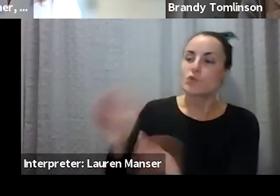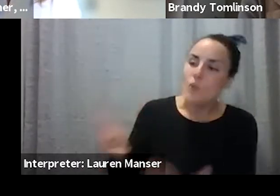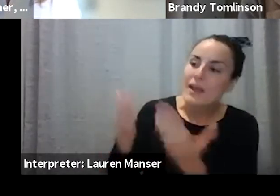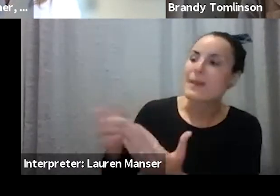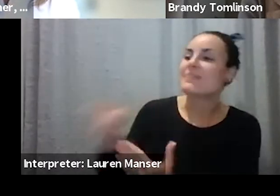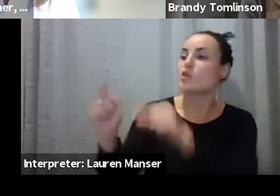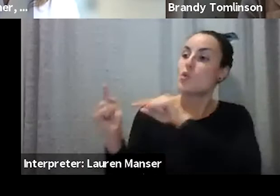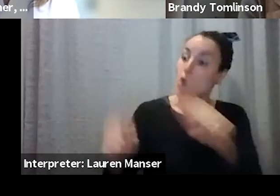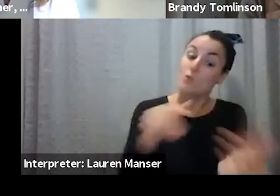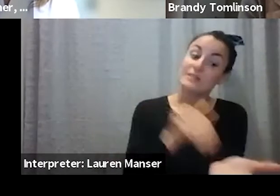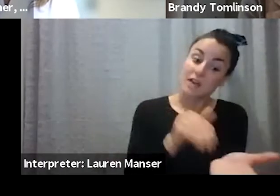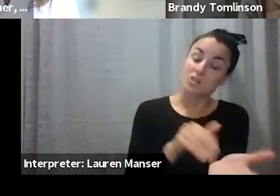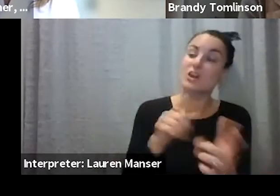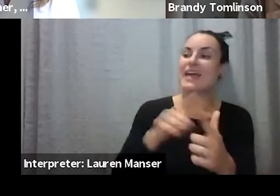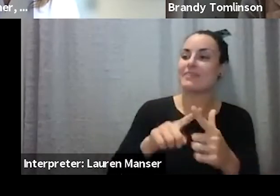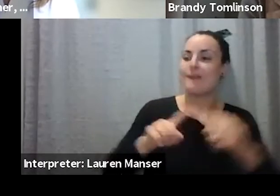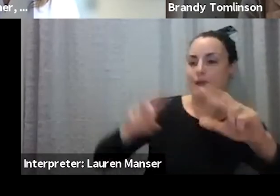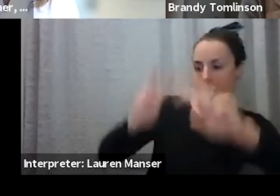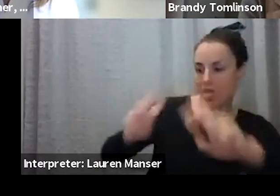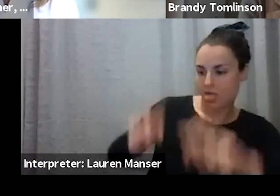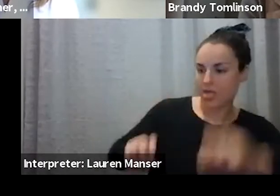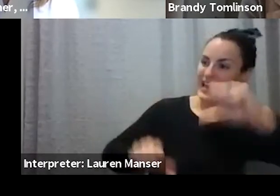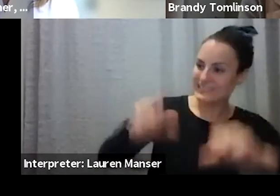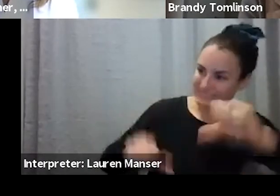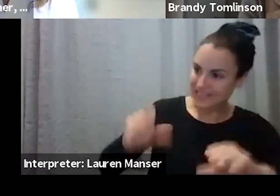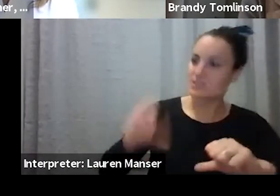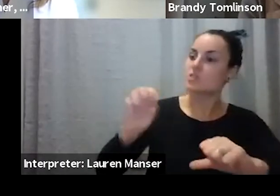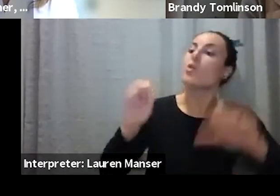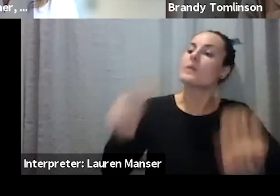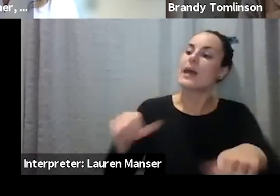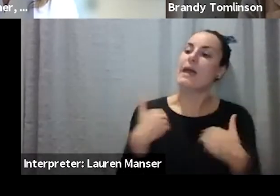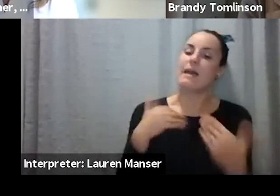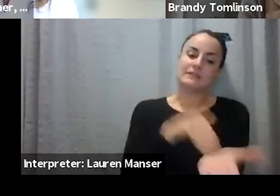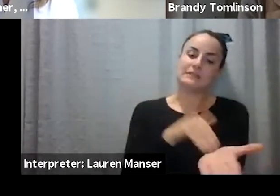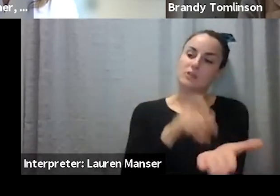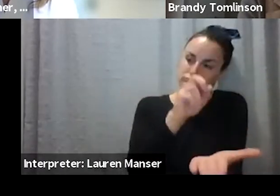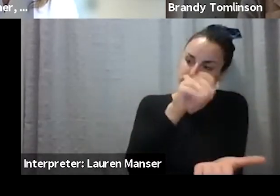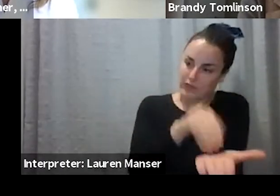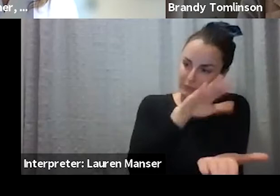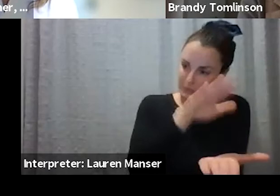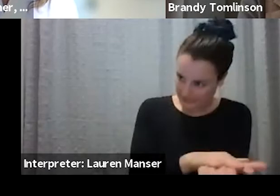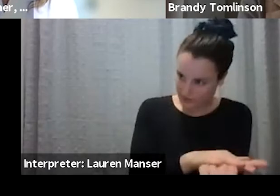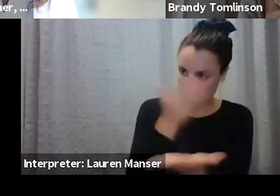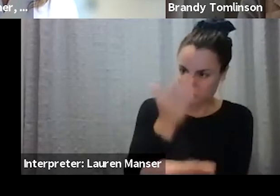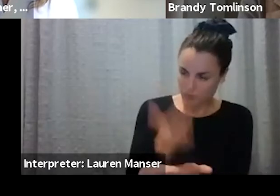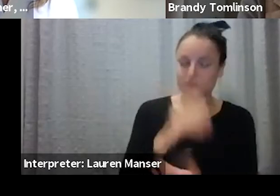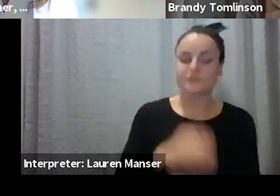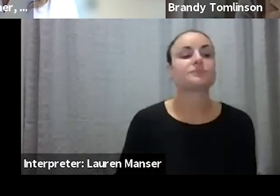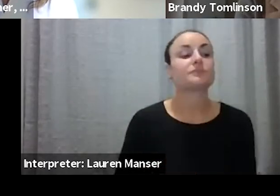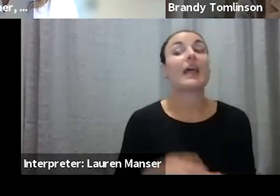requesting an accommodation from your employer, and I will then write an advocacy letter on your behalf